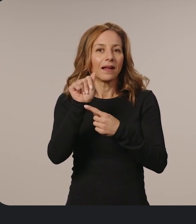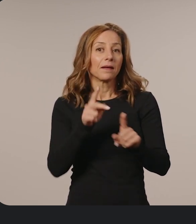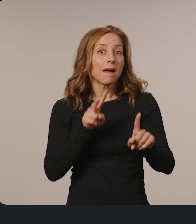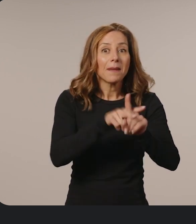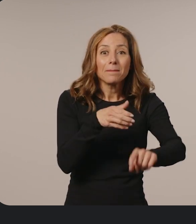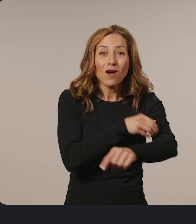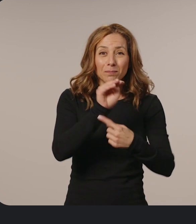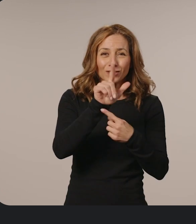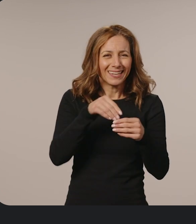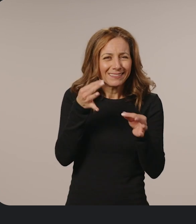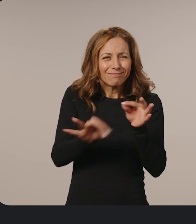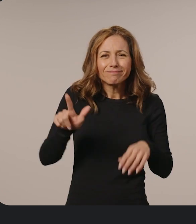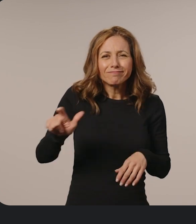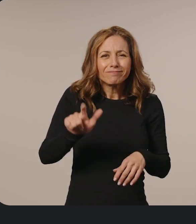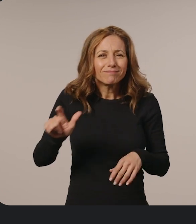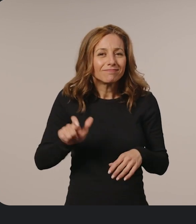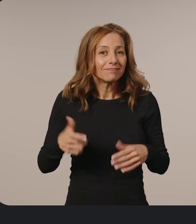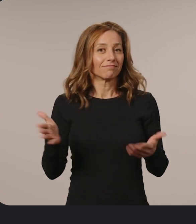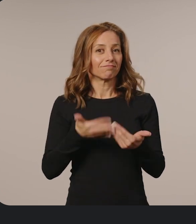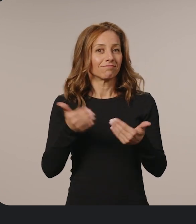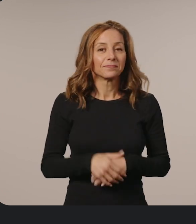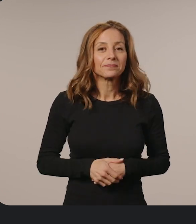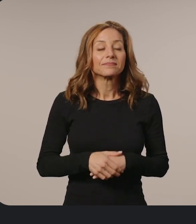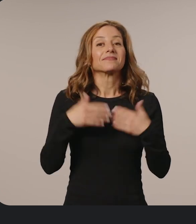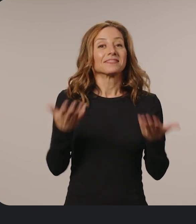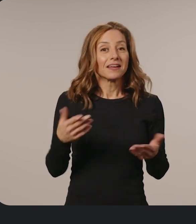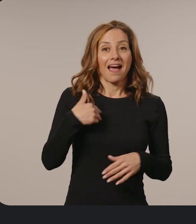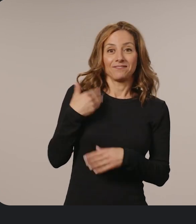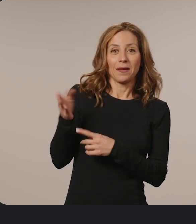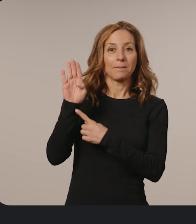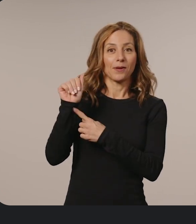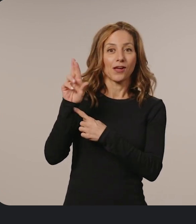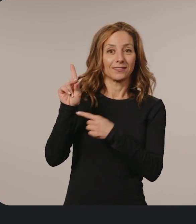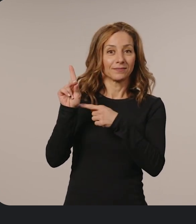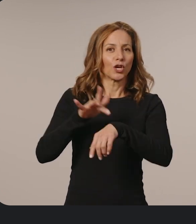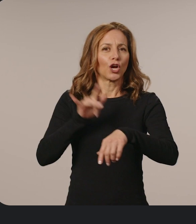the power of machine learning with just a few clicks. And then there is Bar, an early Google